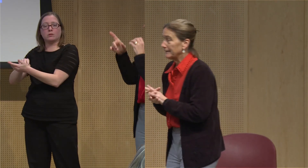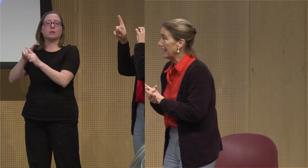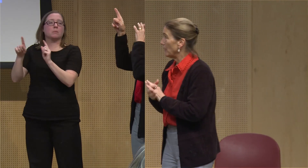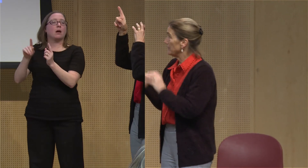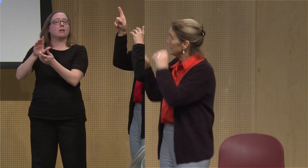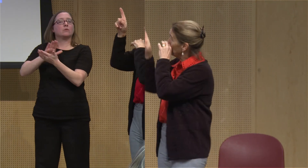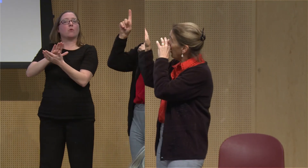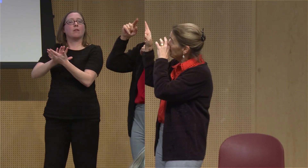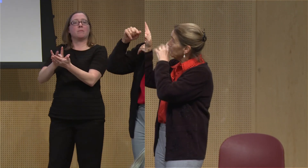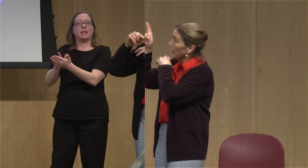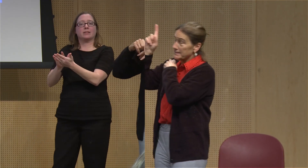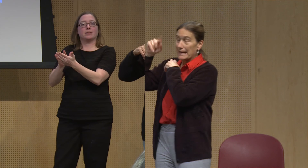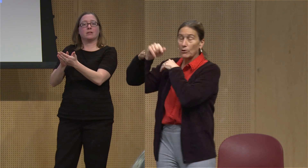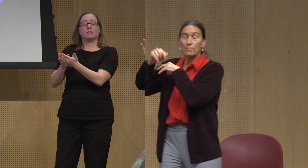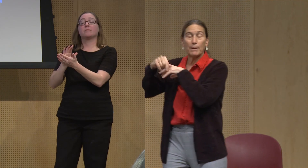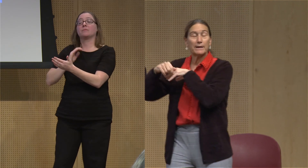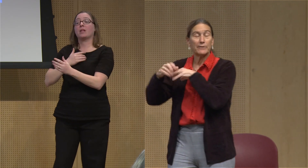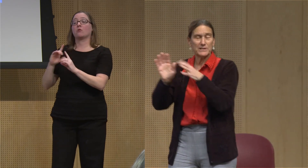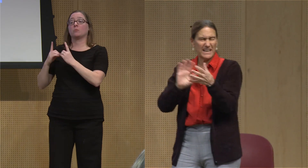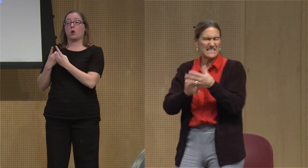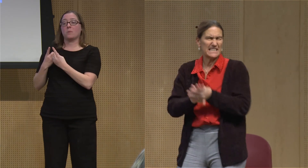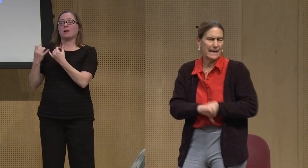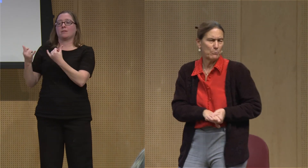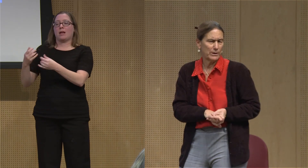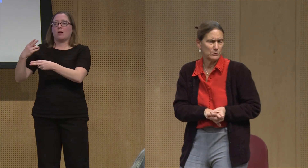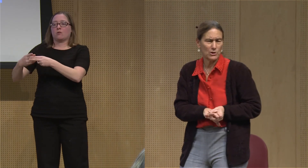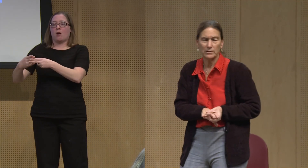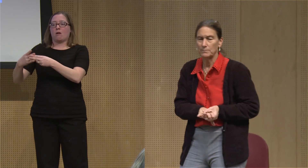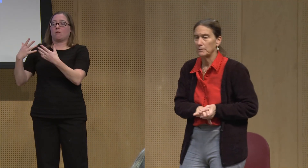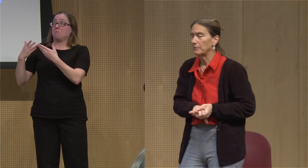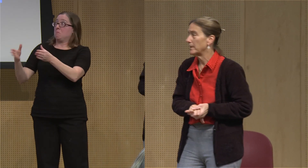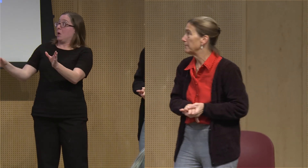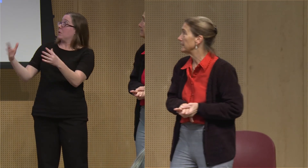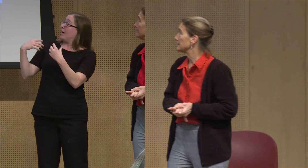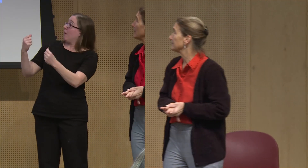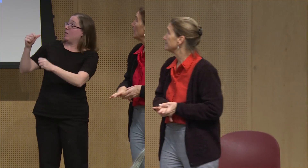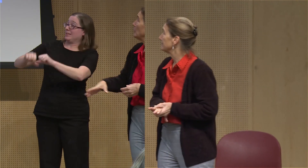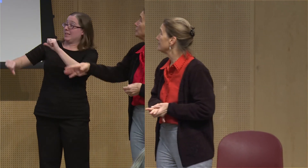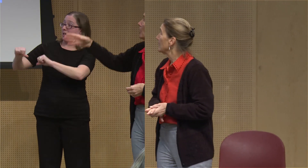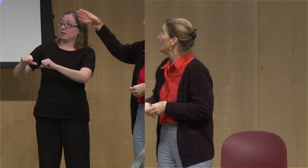AND THE DEPARTMENT-- WELL, IT'S NOW CALLED PUBLIC HEALTH SCIENCES. AT THAT POINT, IT WAS CALLED COMMUNITY AND PREVENTATIVE MEDICINE.